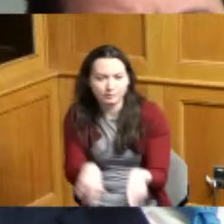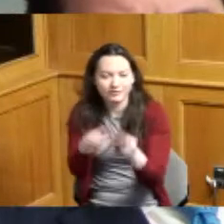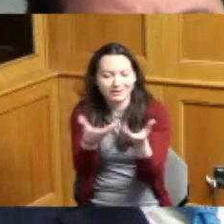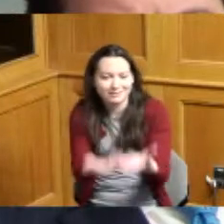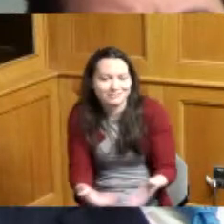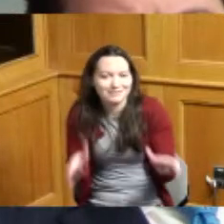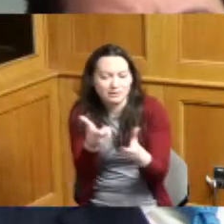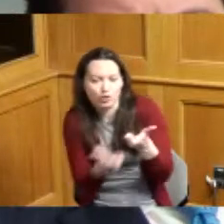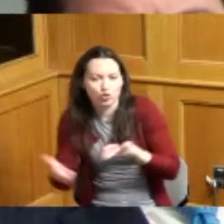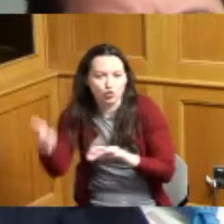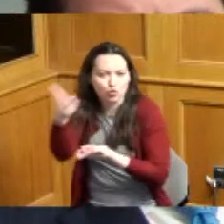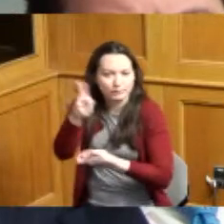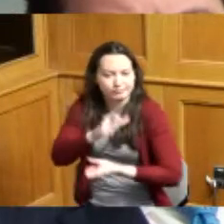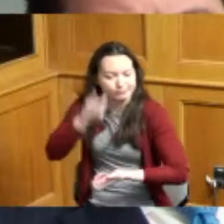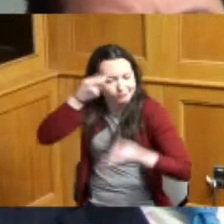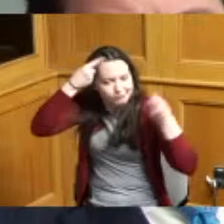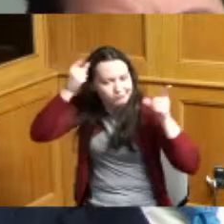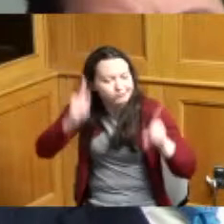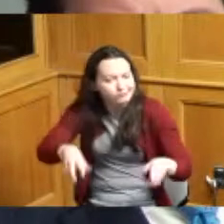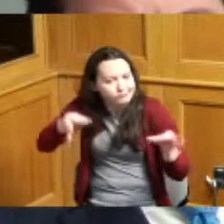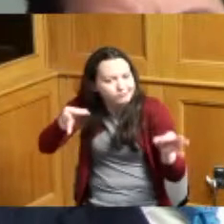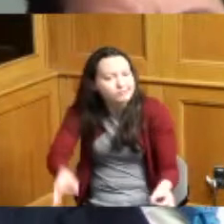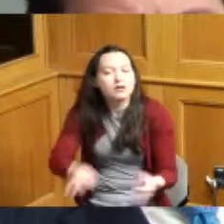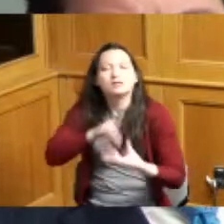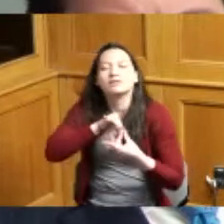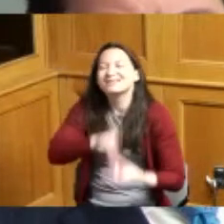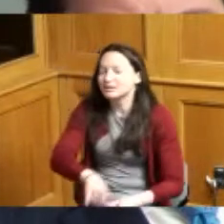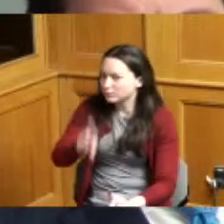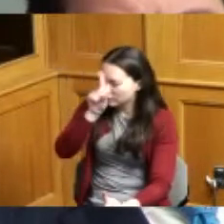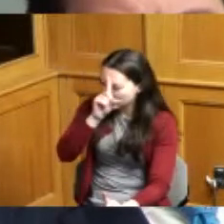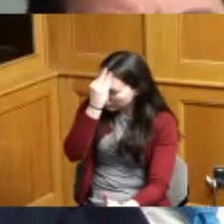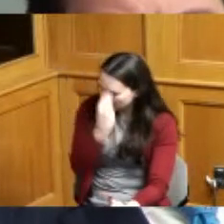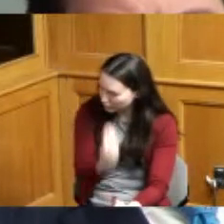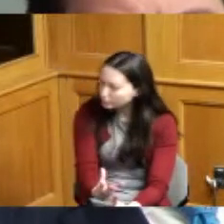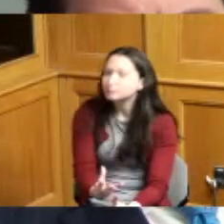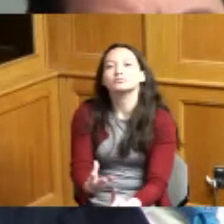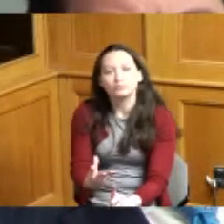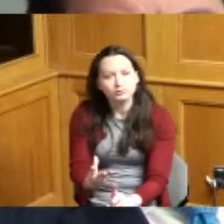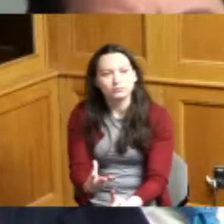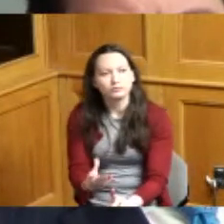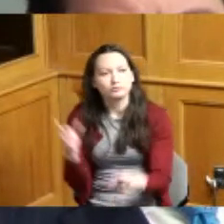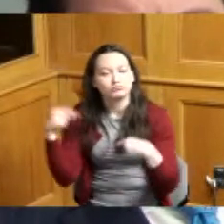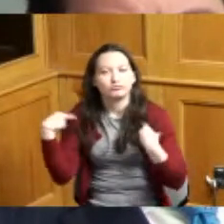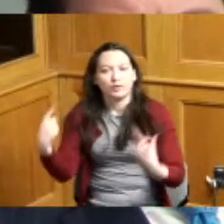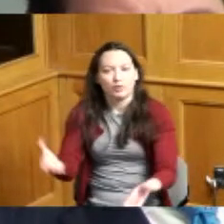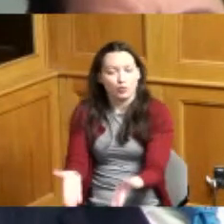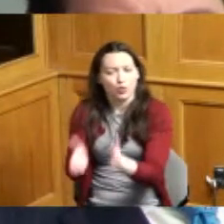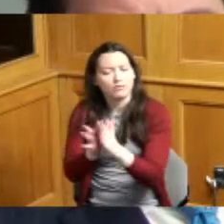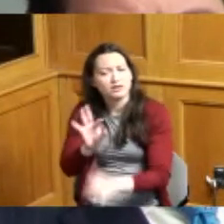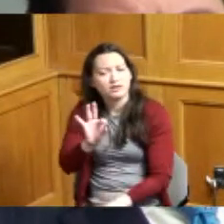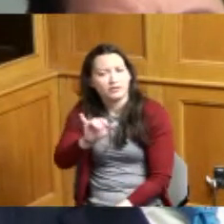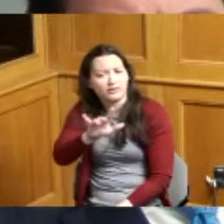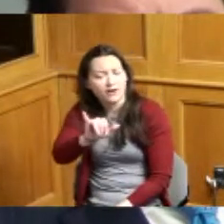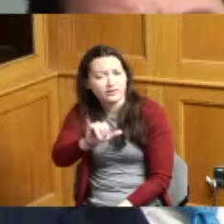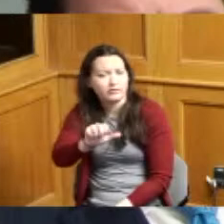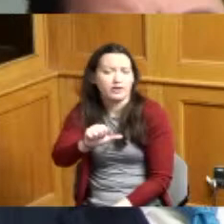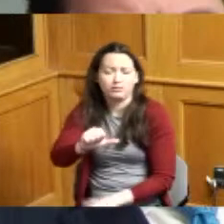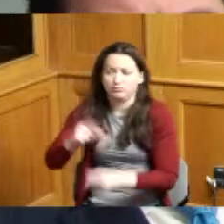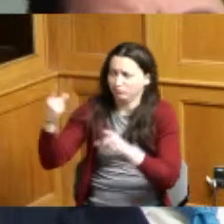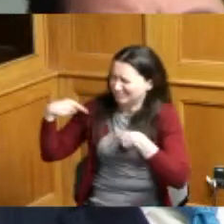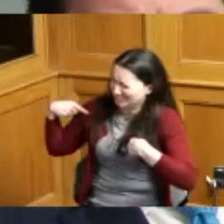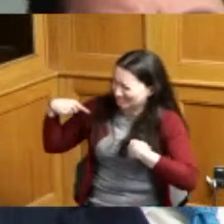authority uh include primarily and this has been a a request of FIFA from the from the very beginning